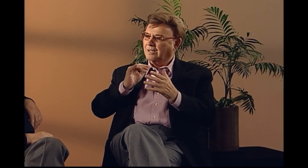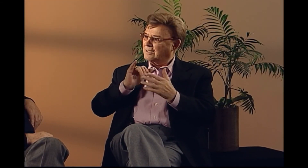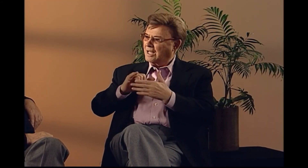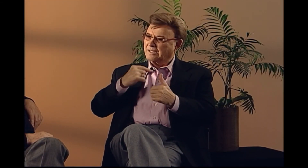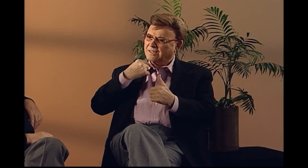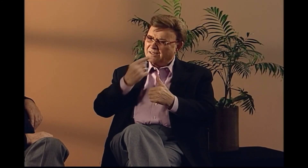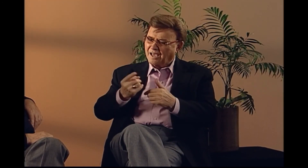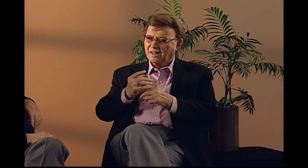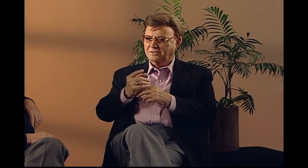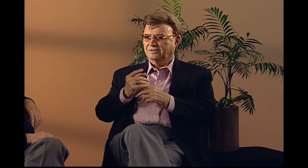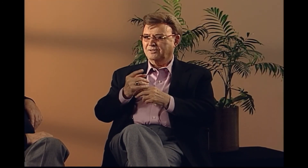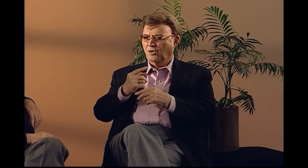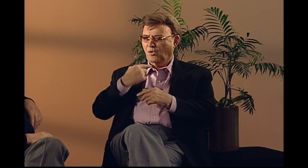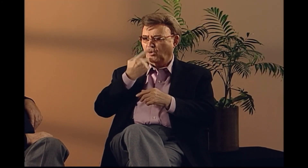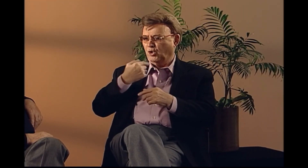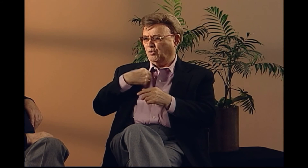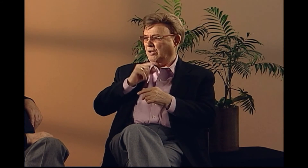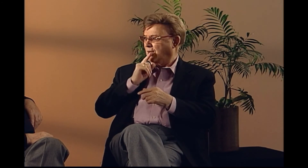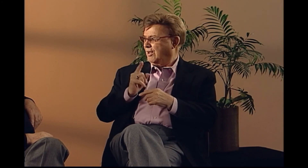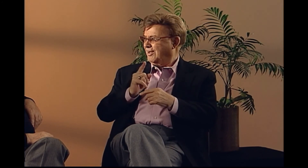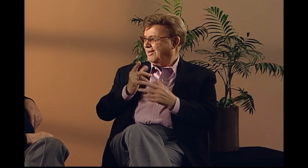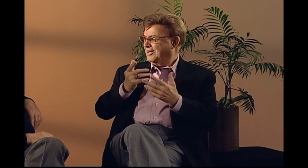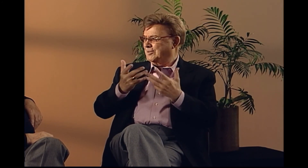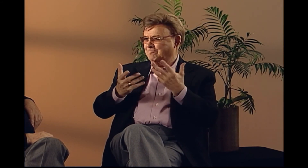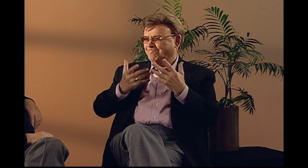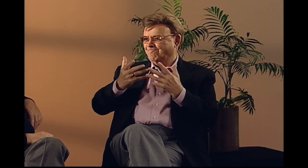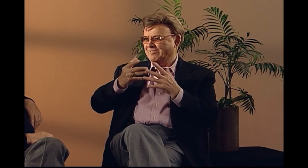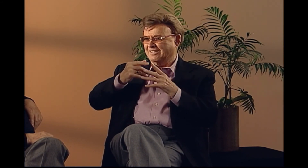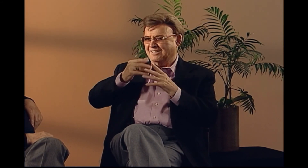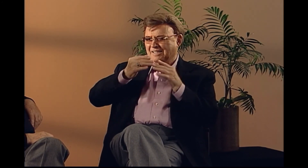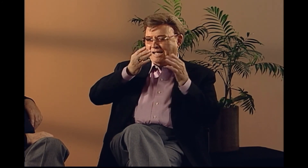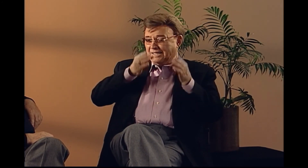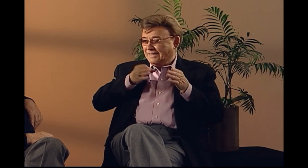We need something. We need more plays that are written and that tell